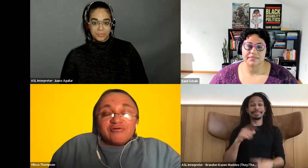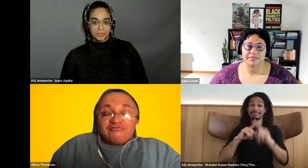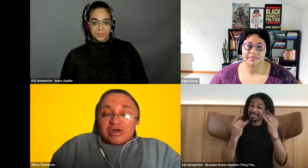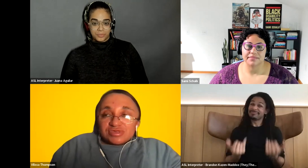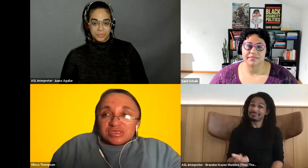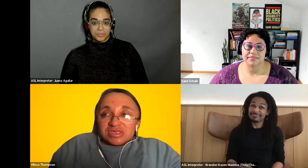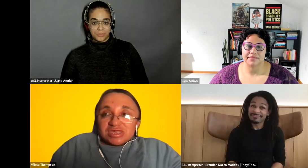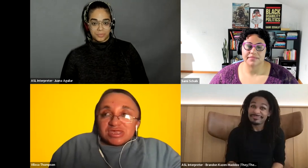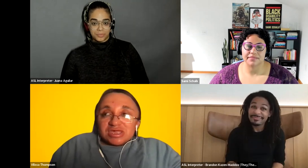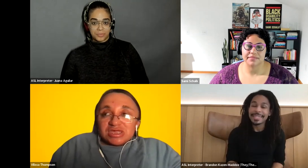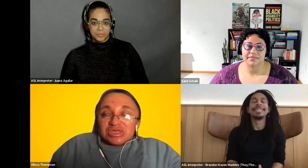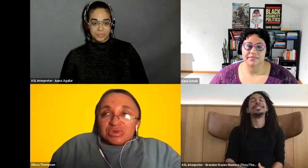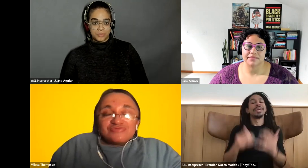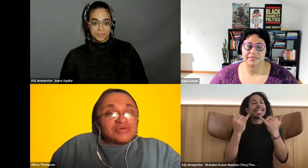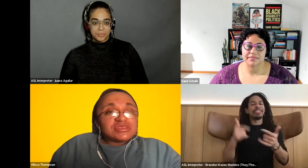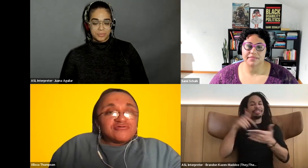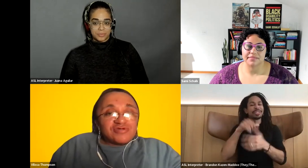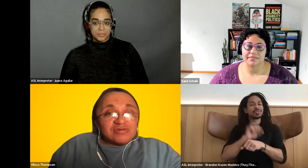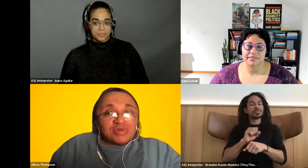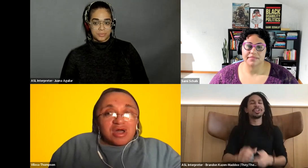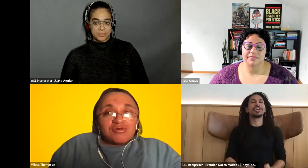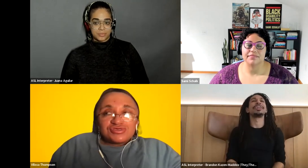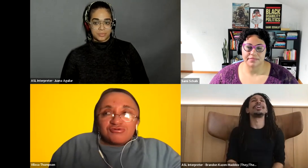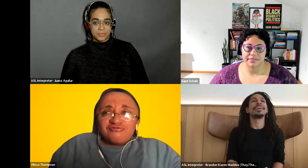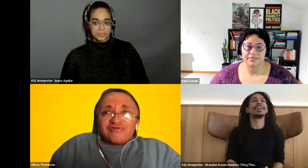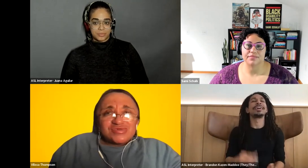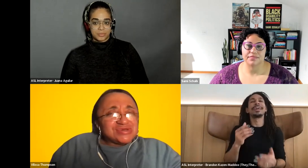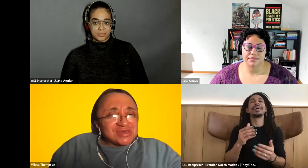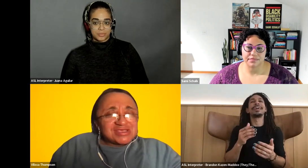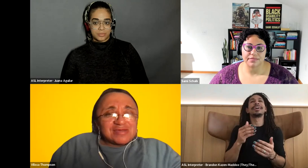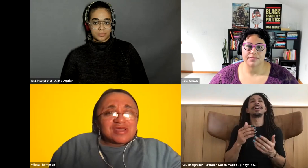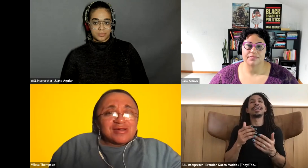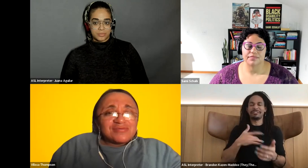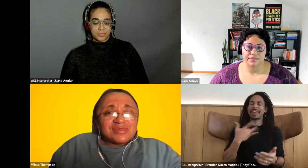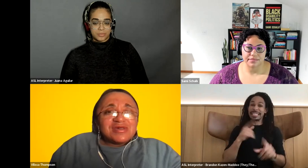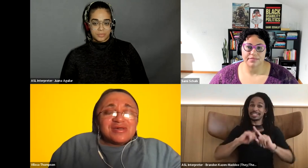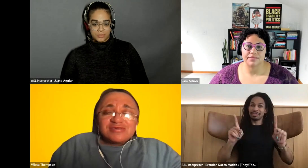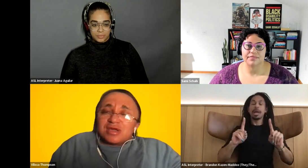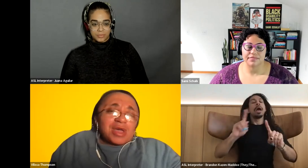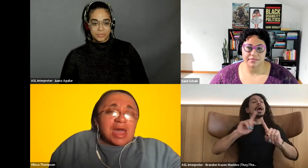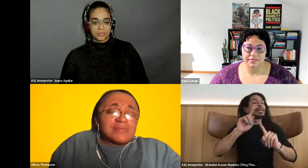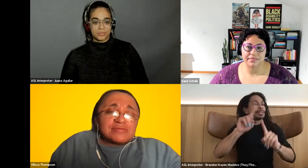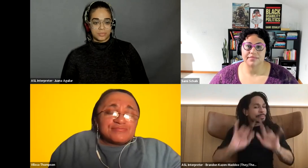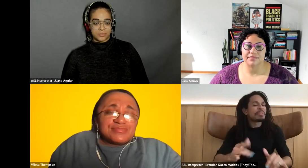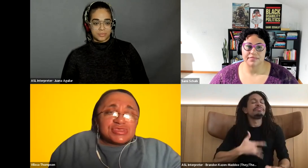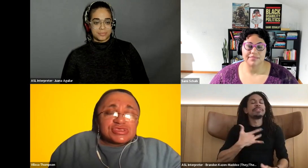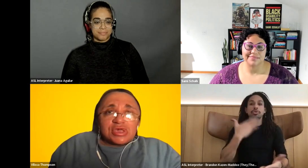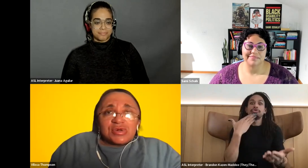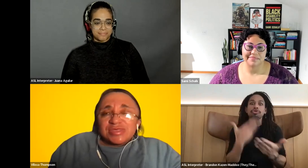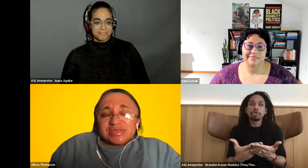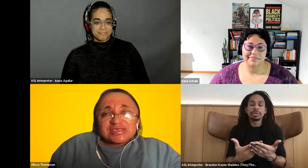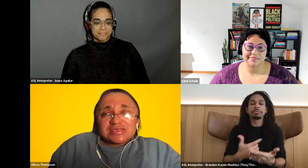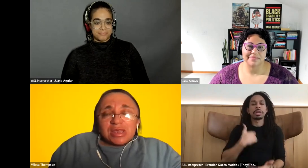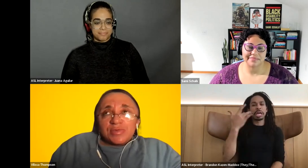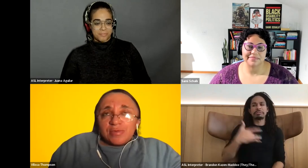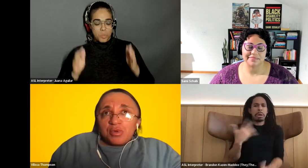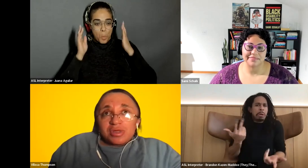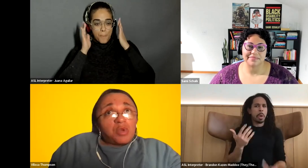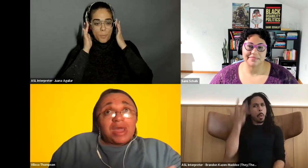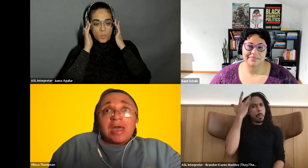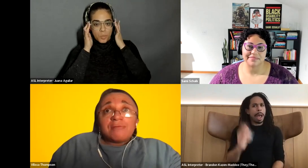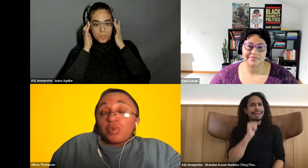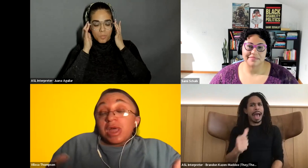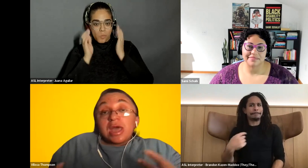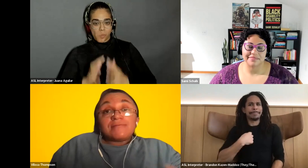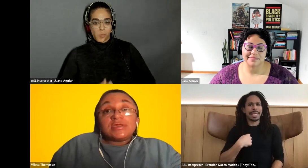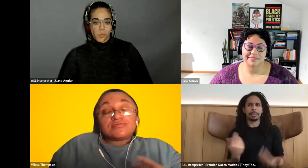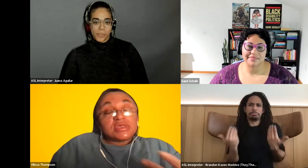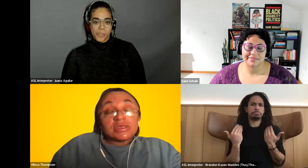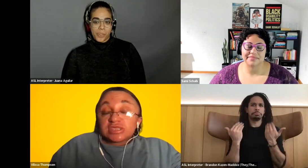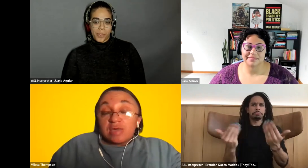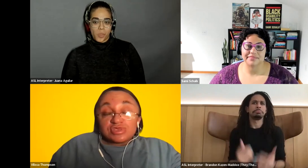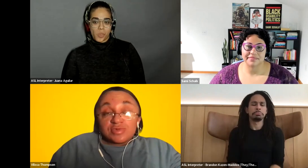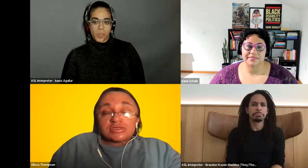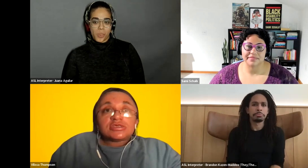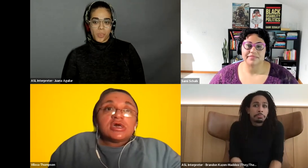Vilissa Thompson: very different, but also felt good at the same time. It's. Why why not meet so? And I think that's a little bit of my work. Why, that I mean, why not? Me? Being time is space.